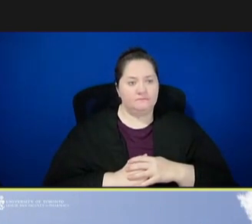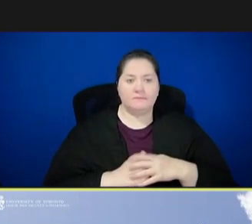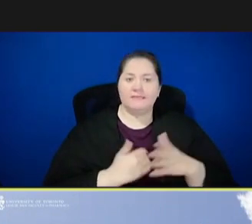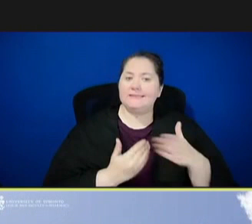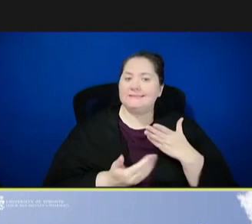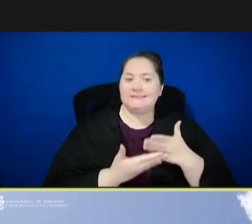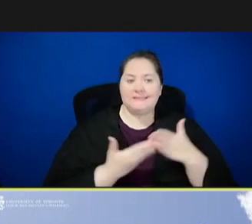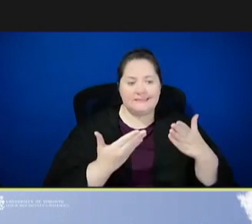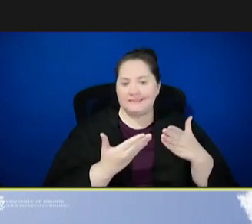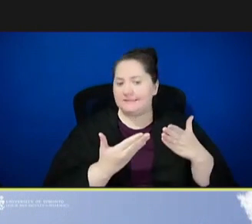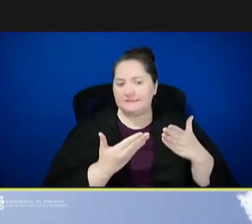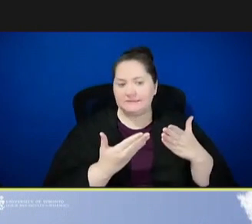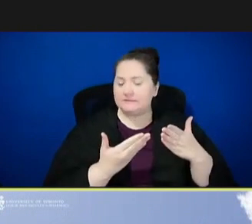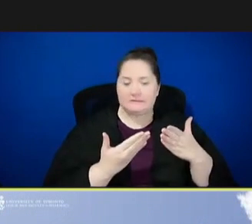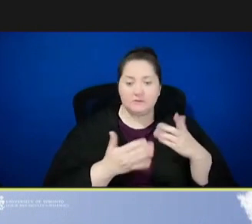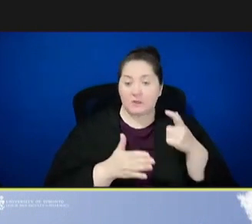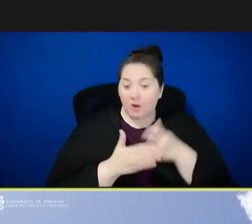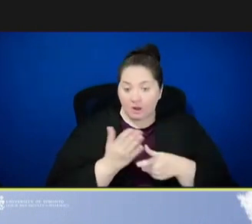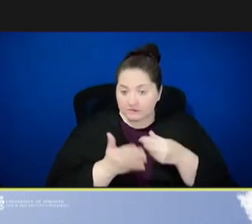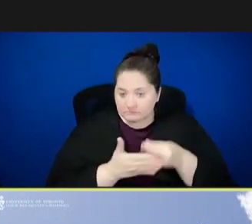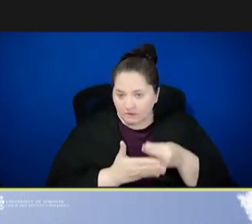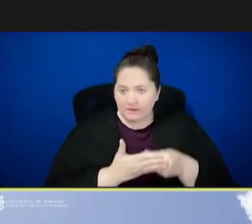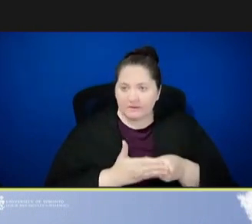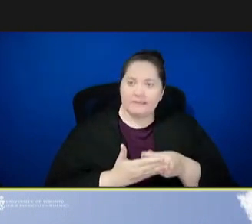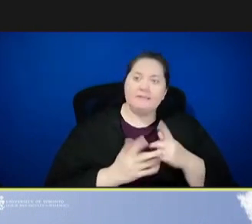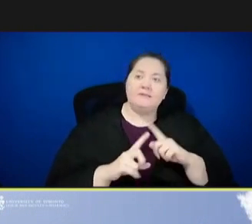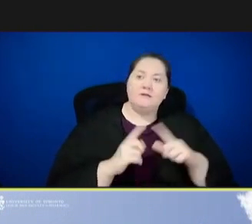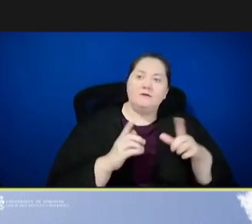to do. It doesn't cost money. It's just a different way of doing things and being a